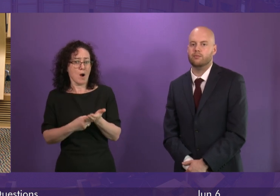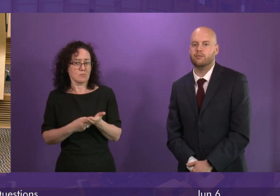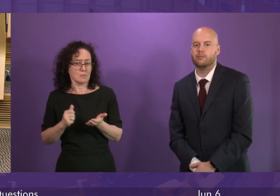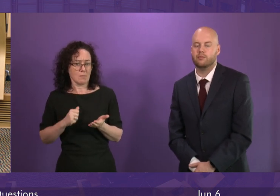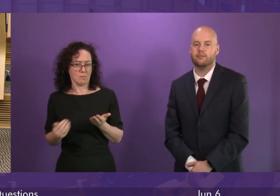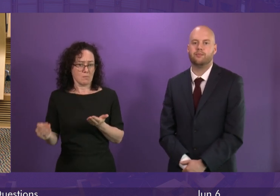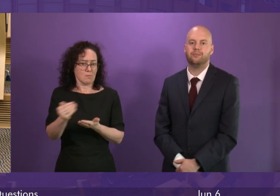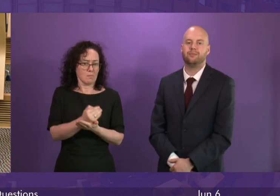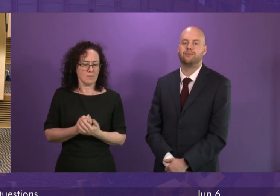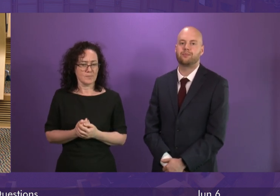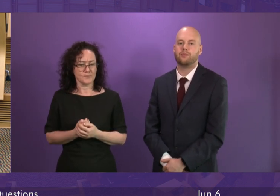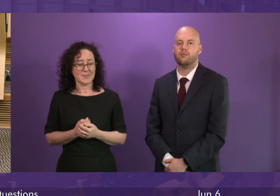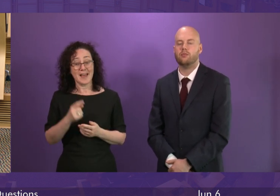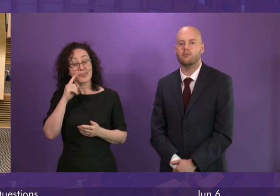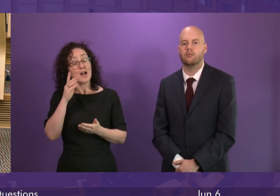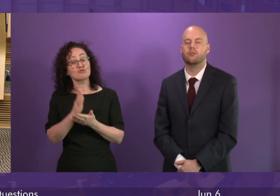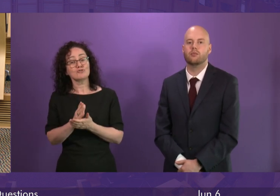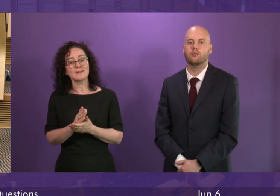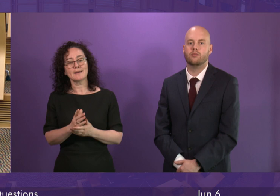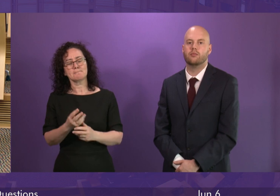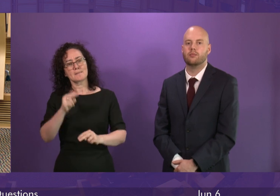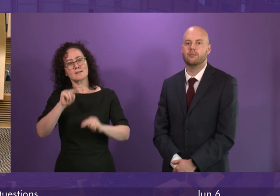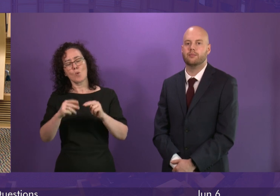forecasts from the Fiscal Commission, and the commission accepts that they can go up